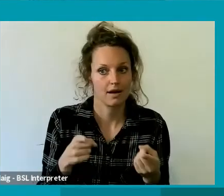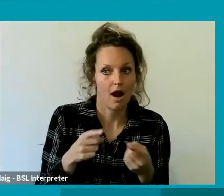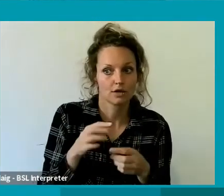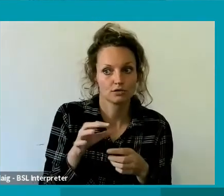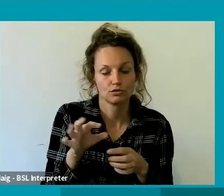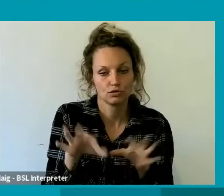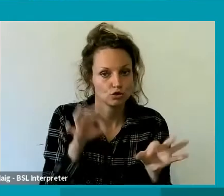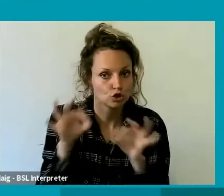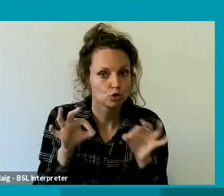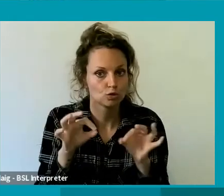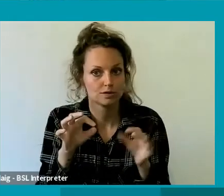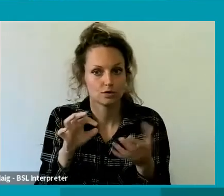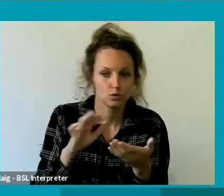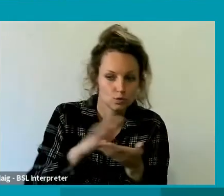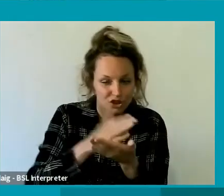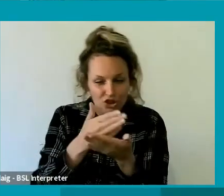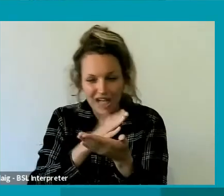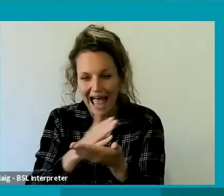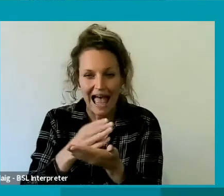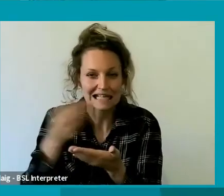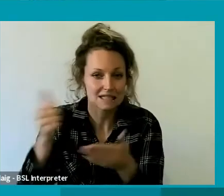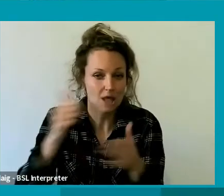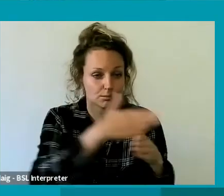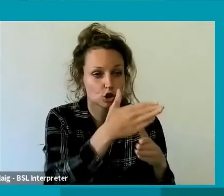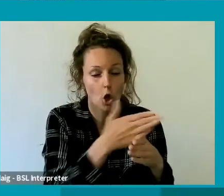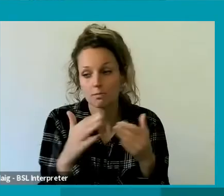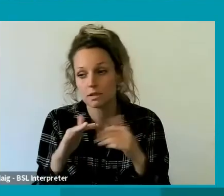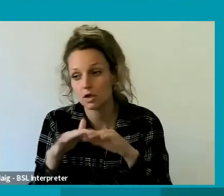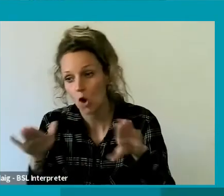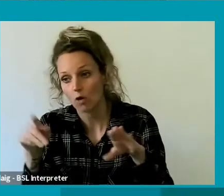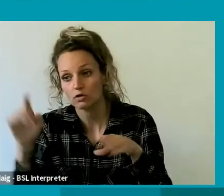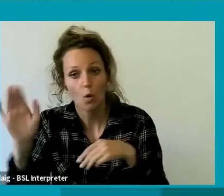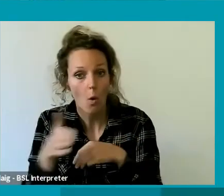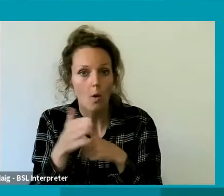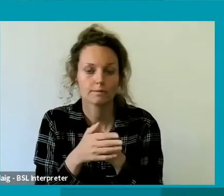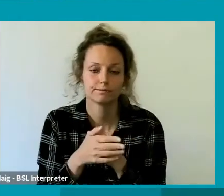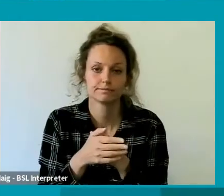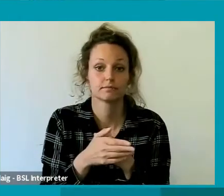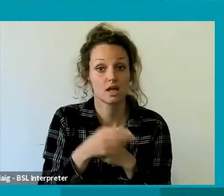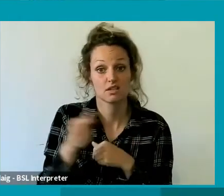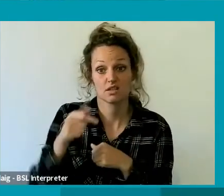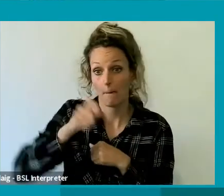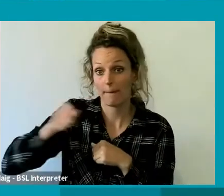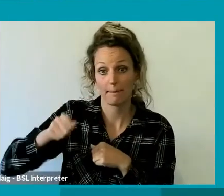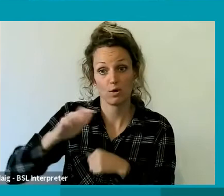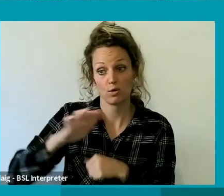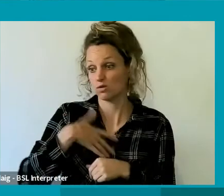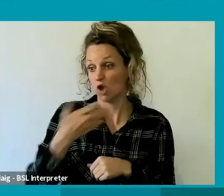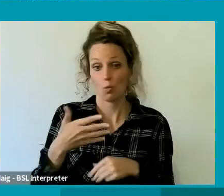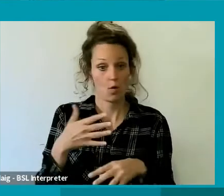the different stages of the job. Search for some people they don't want to share it at all,